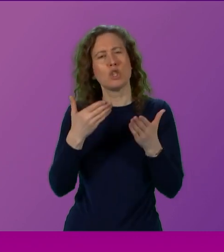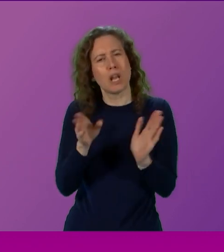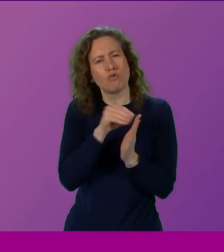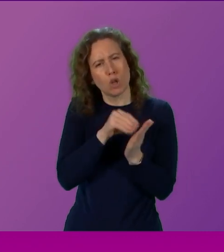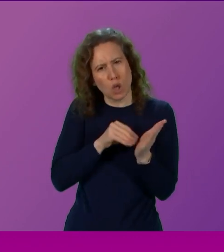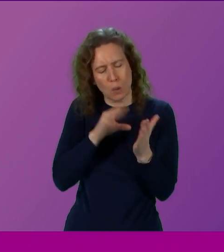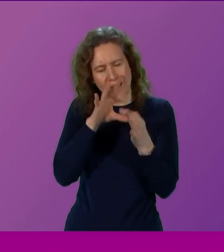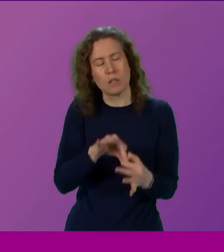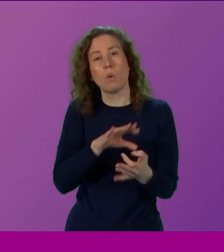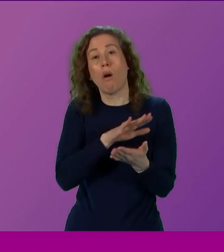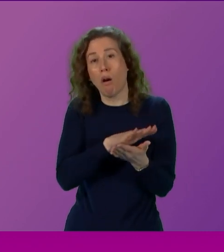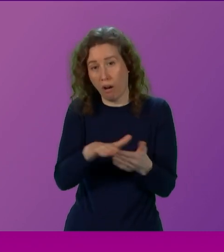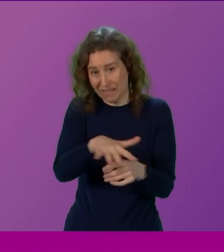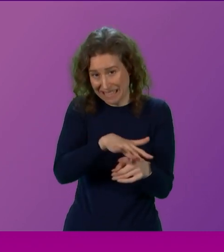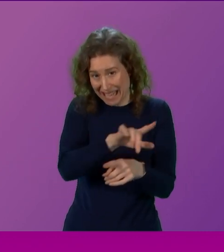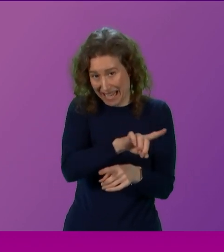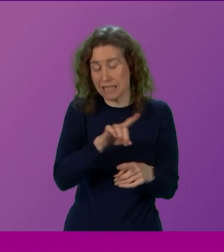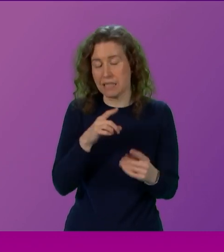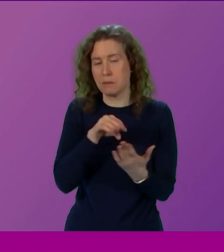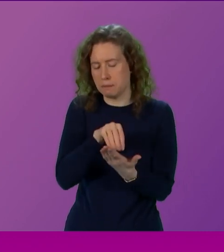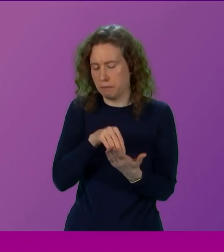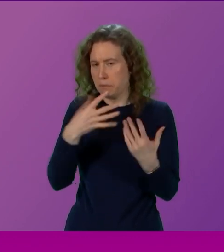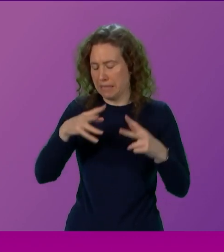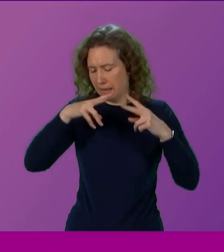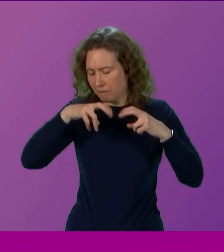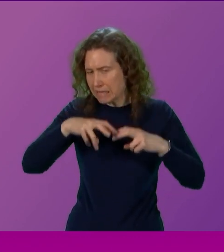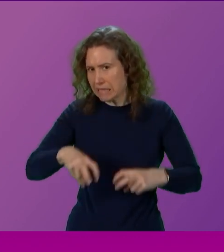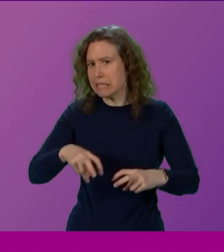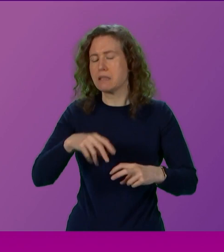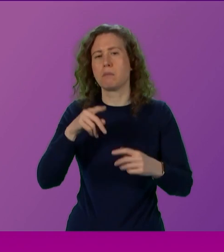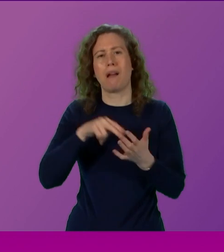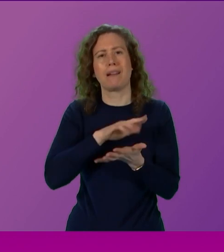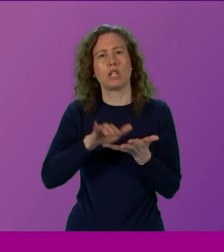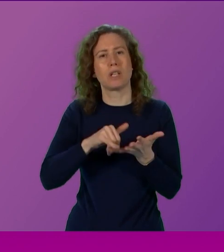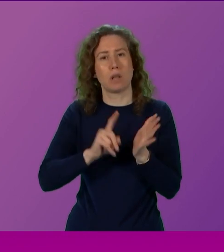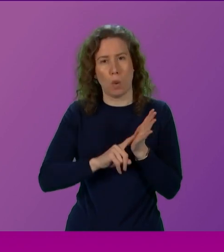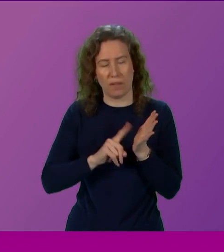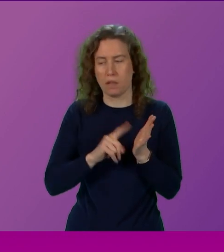relation to Harvey’s case in particular. They have been investigated by NHS Lothian and,